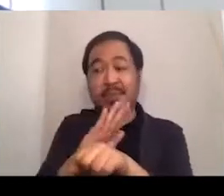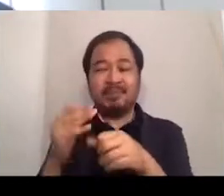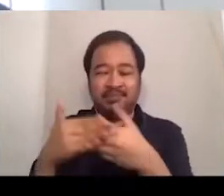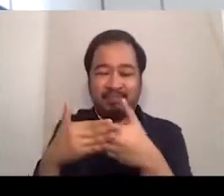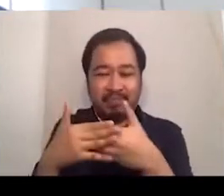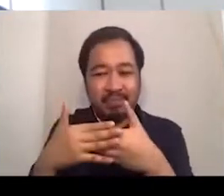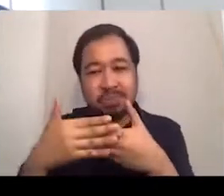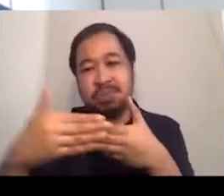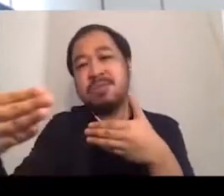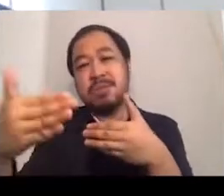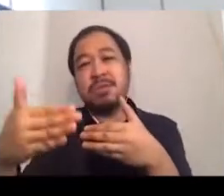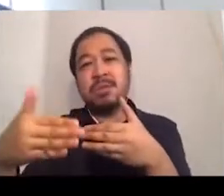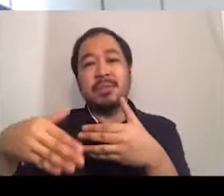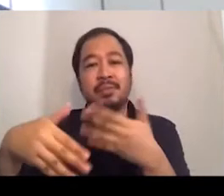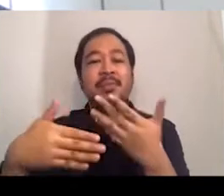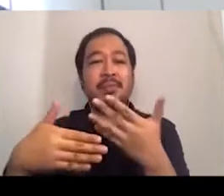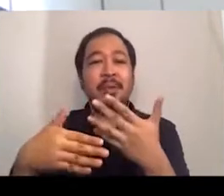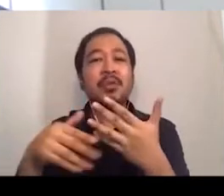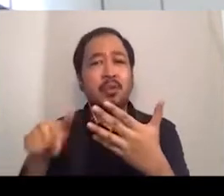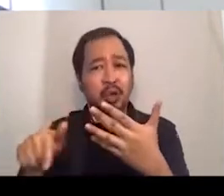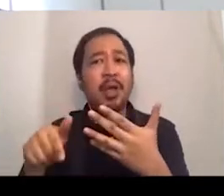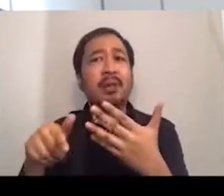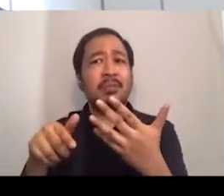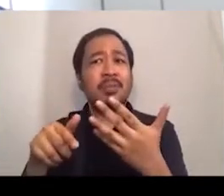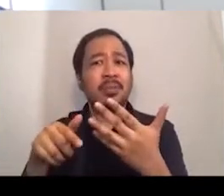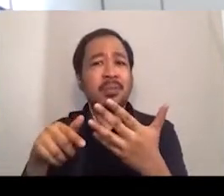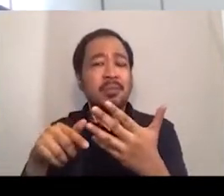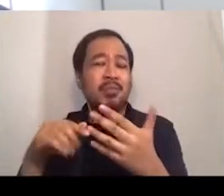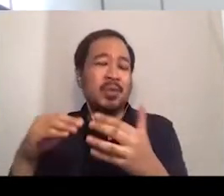So it is imperative that social protection systems including redundancy compensation,